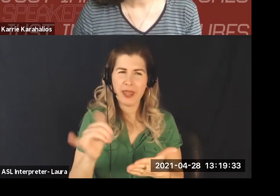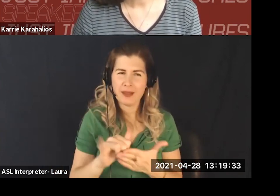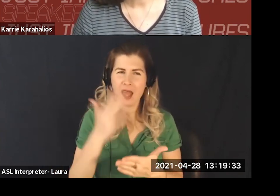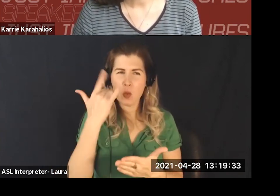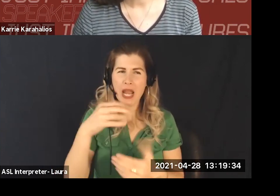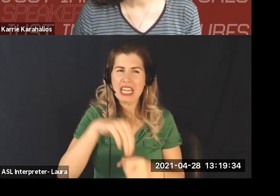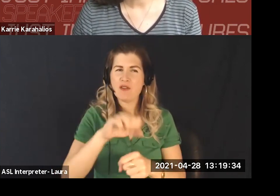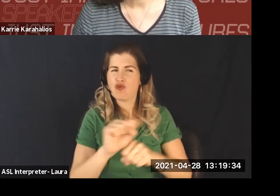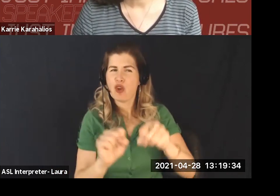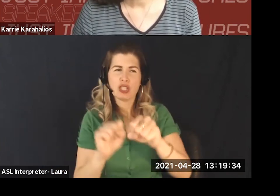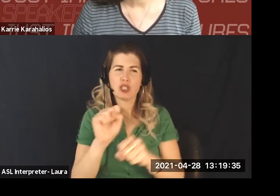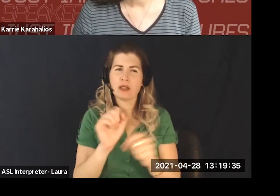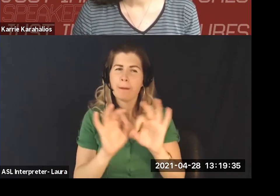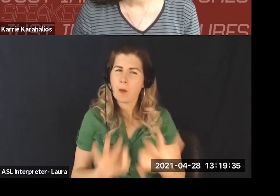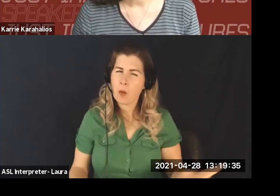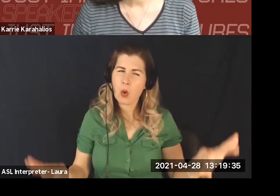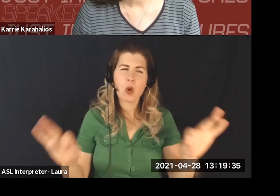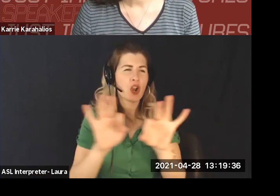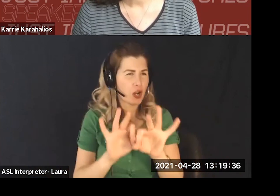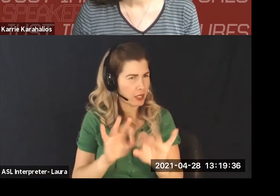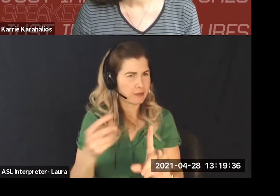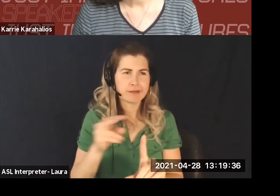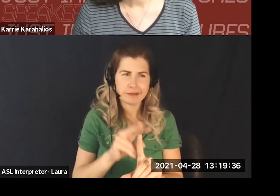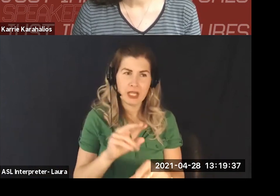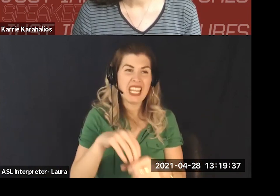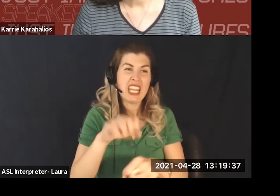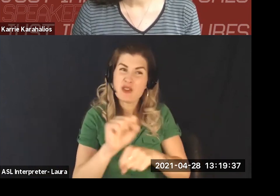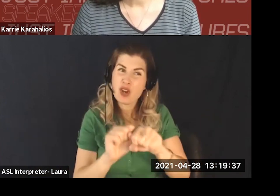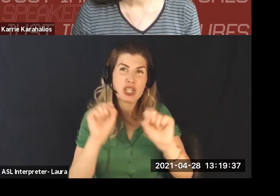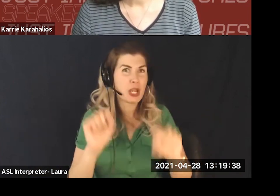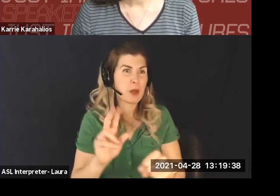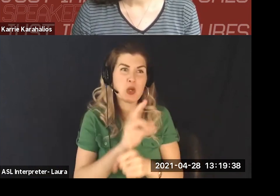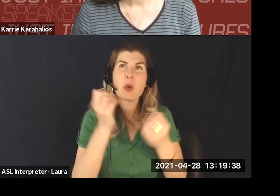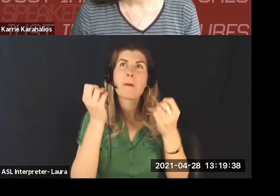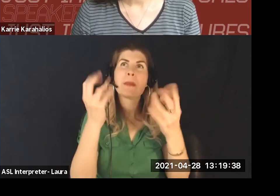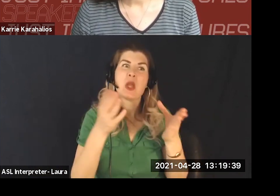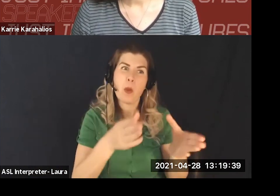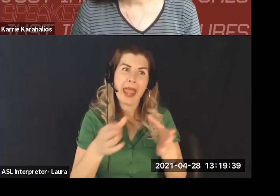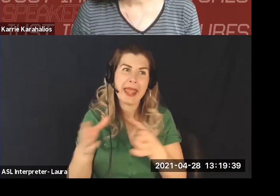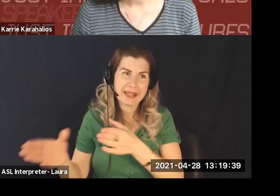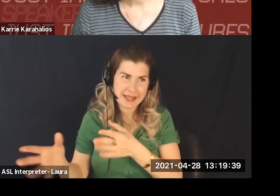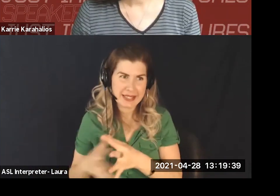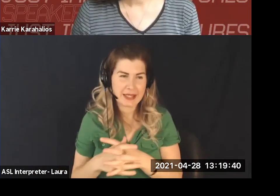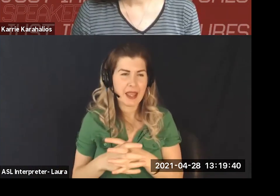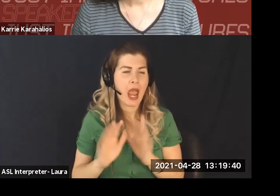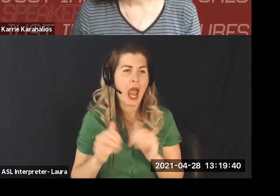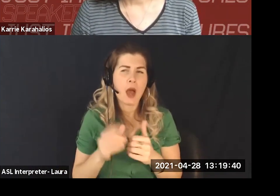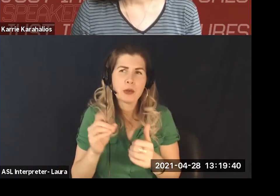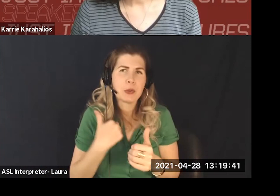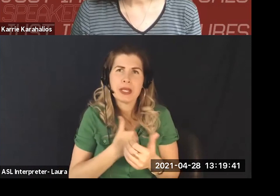So I mean that's what it means, it makes us infrastructures thing really an important frame, because infrastructure can be used so many different ways once it's laid down.